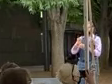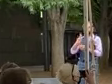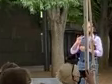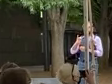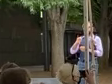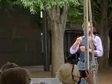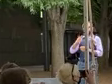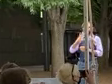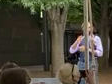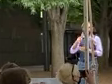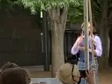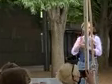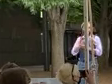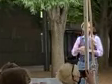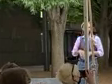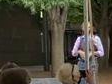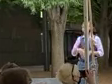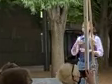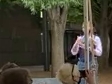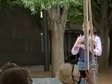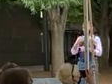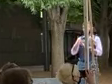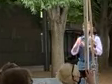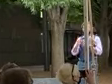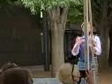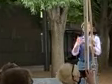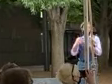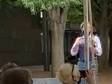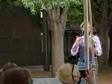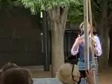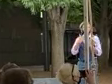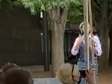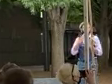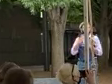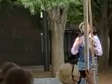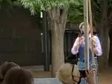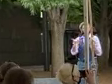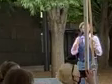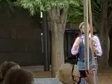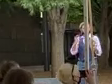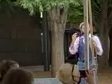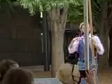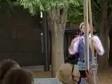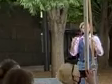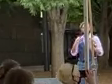So before I go on, I want to take a moment to thank those of you who are here who are still working tirelessly